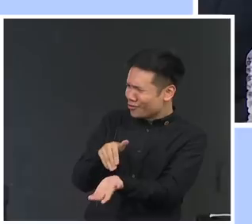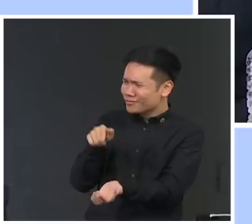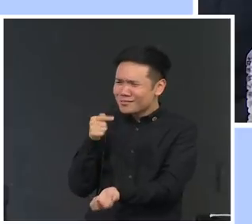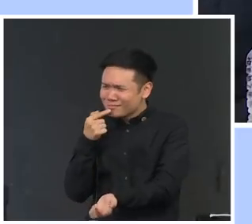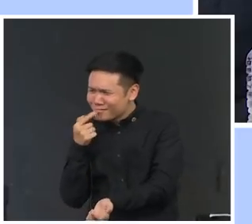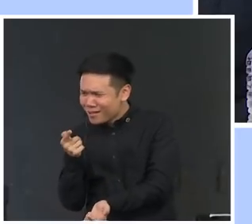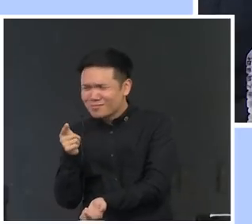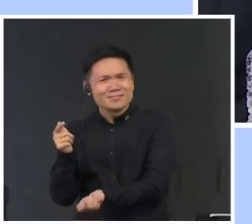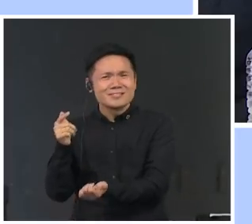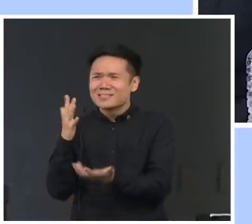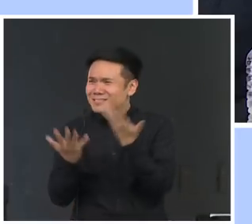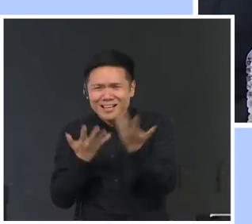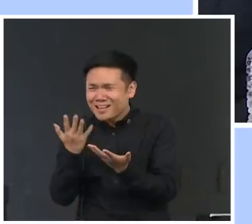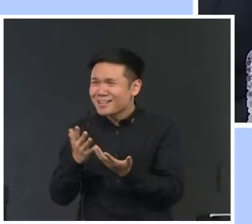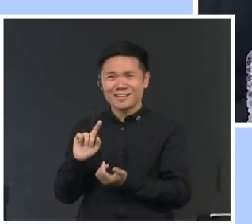regained her liveliness, and